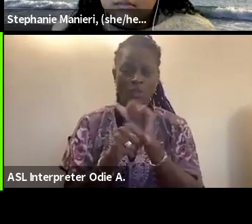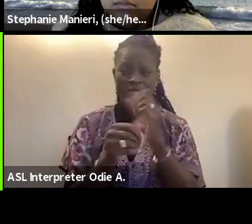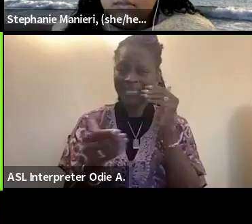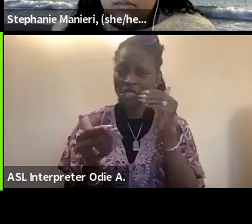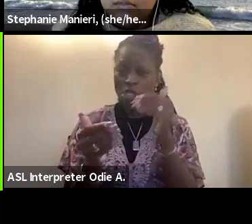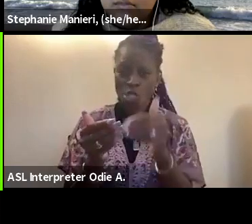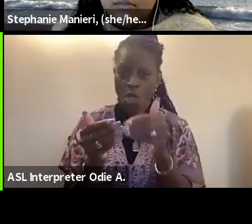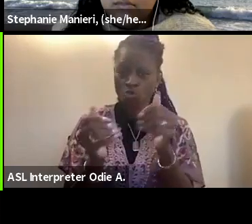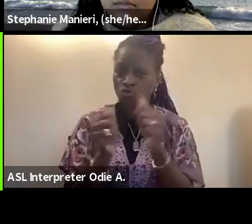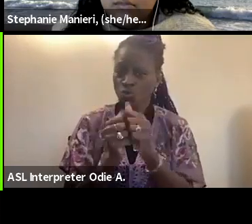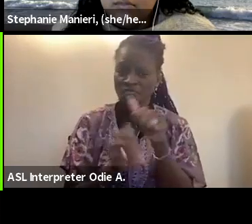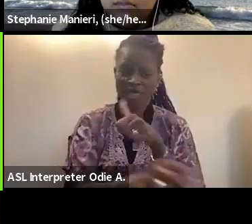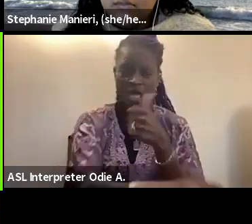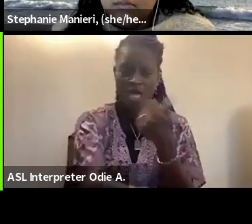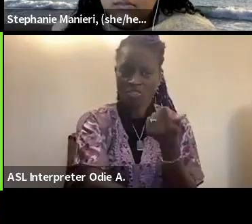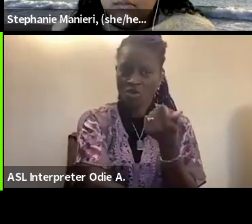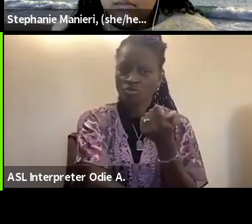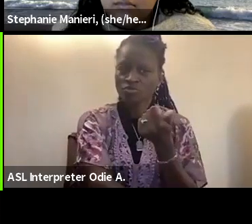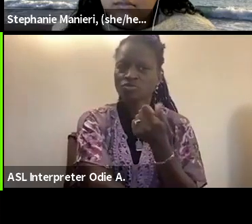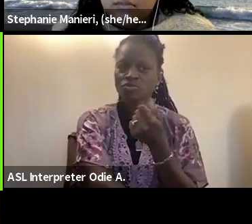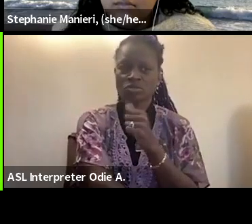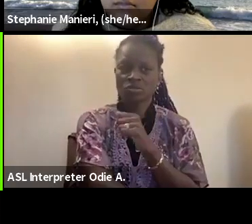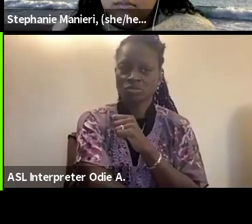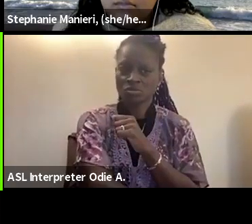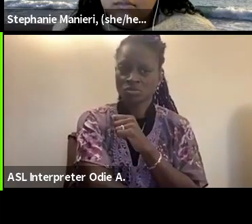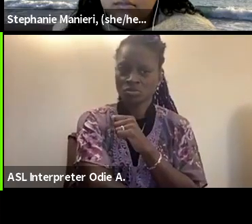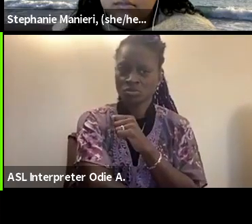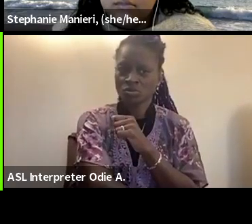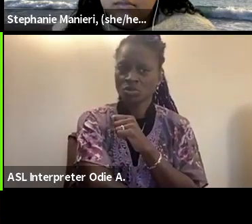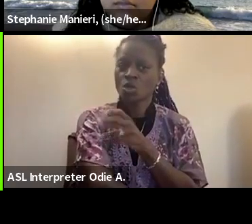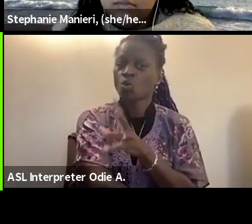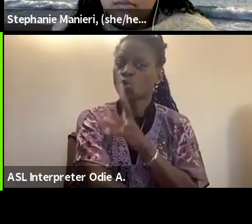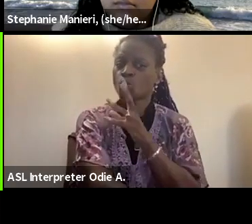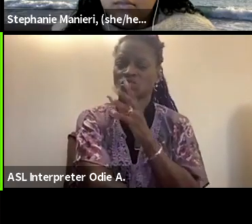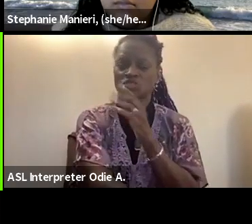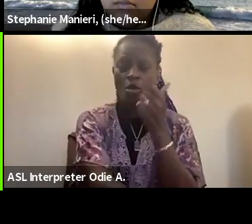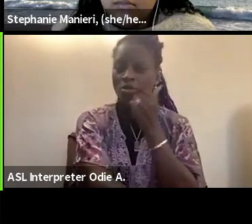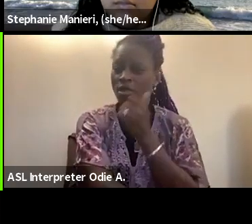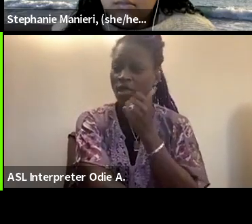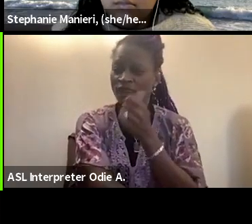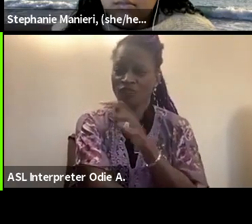And we talk every week or every other week with our fire law units, partners.